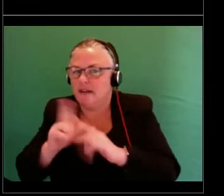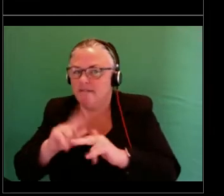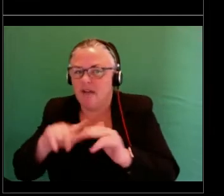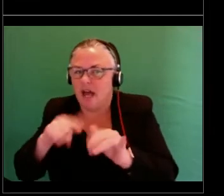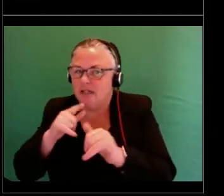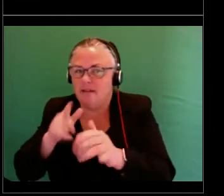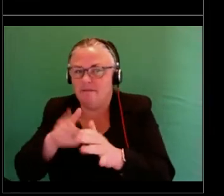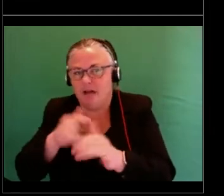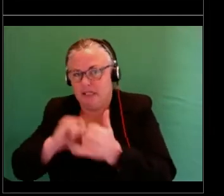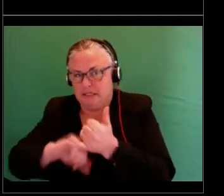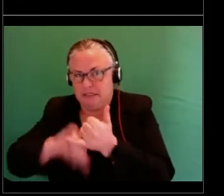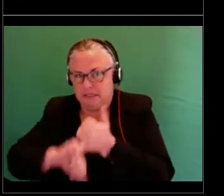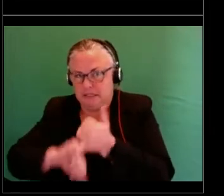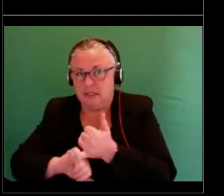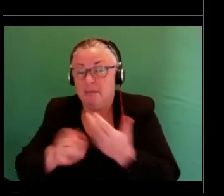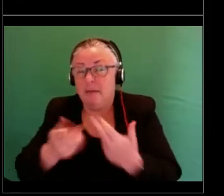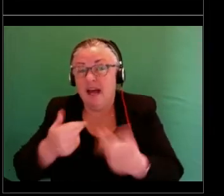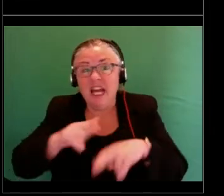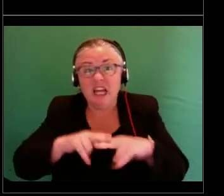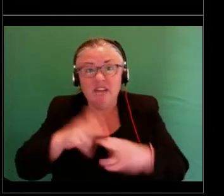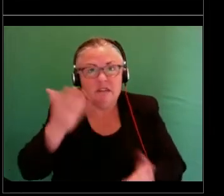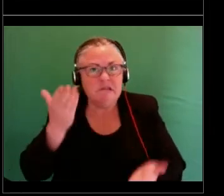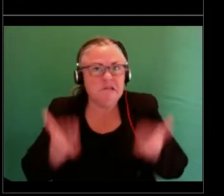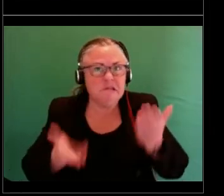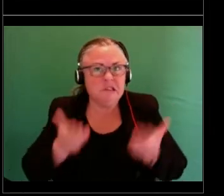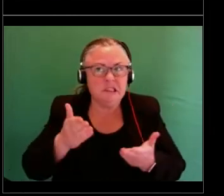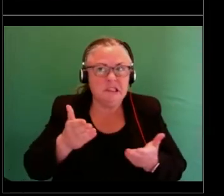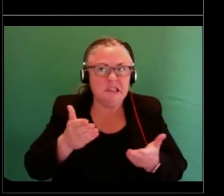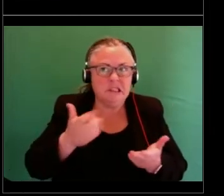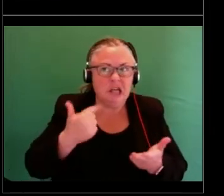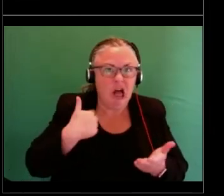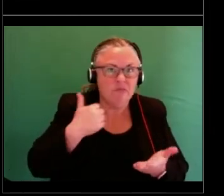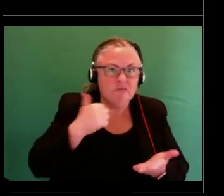So from a support worker point of view, we can definitely help.